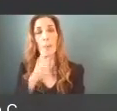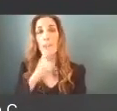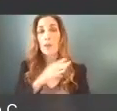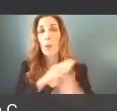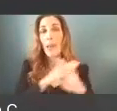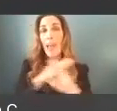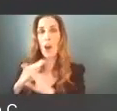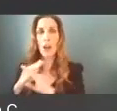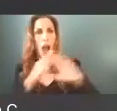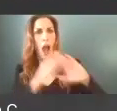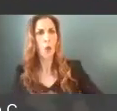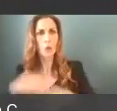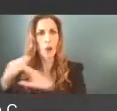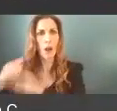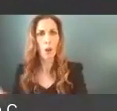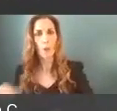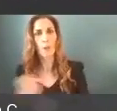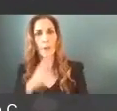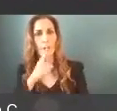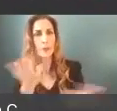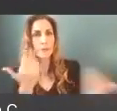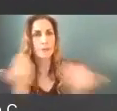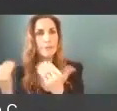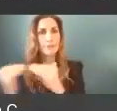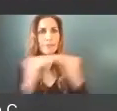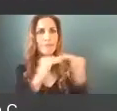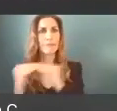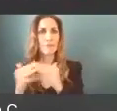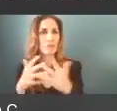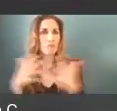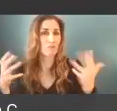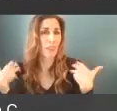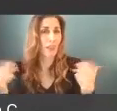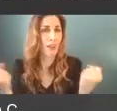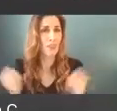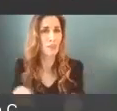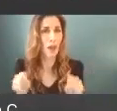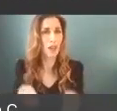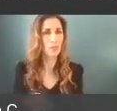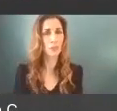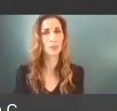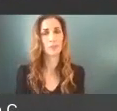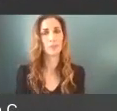and have the opportunity to be as healthy as possible. We've worked diligently to both ensure